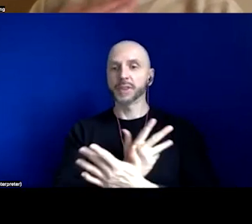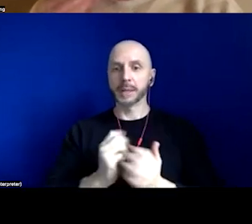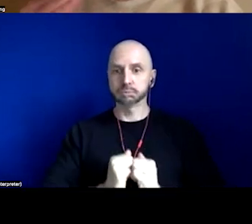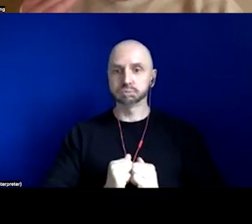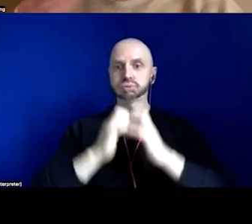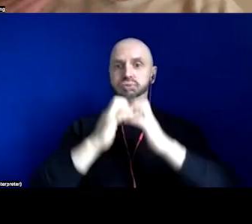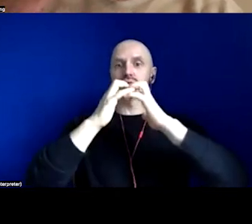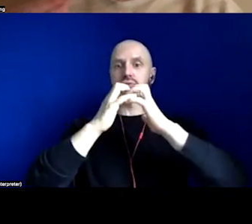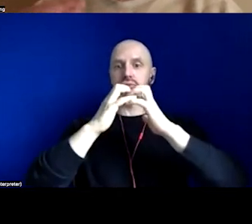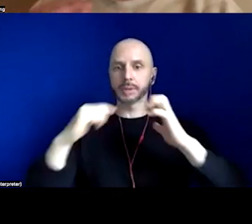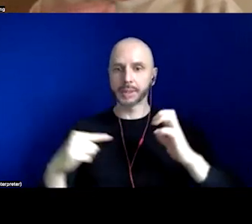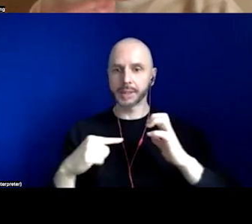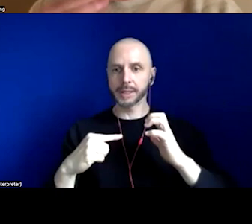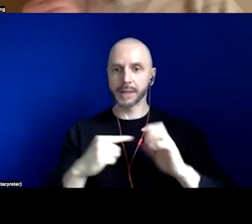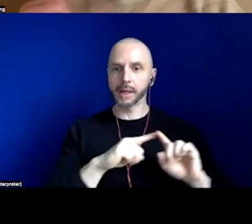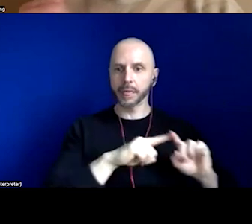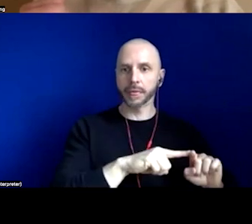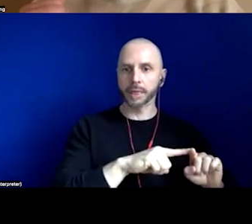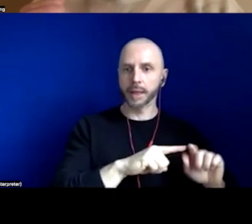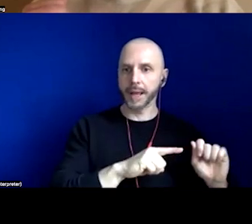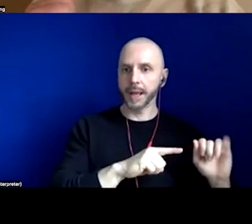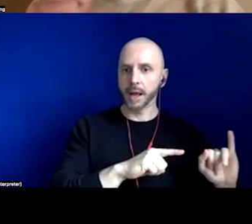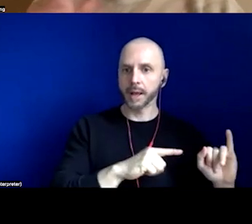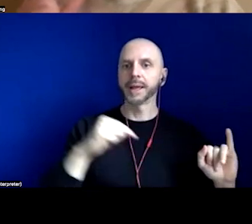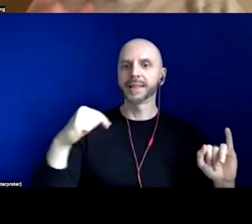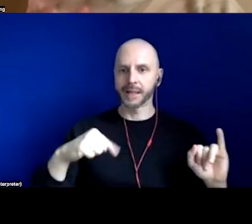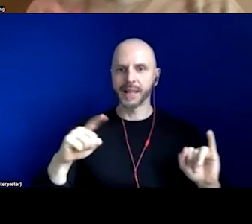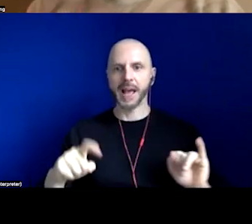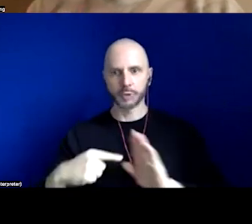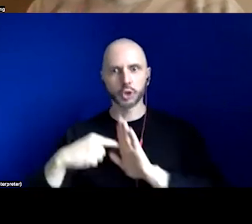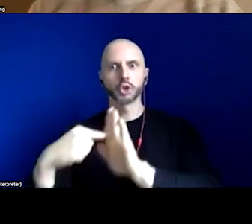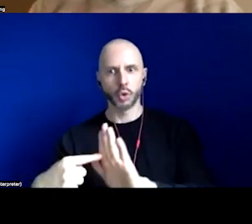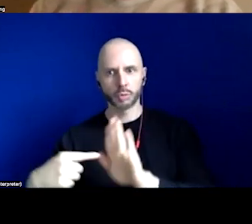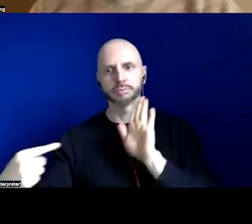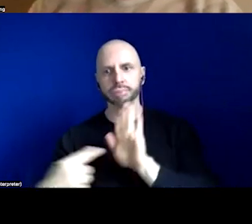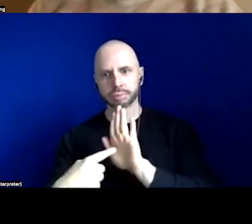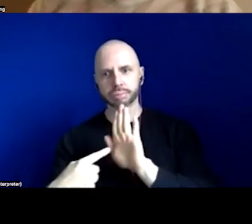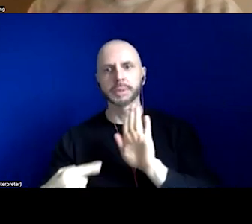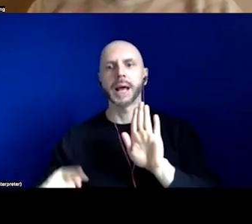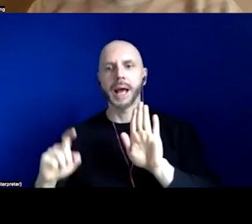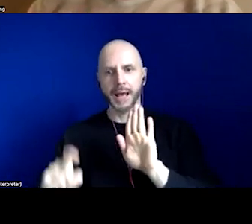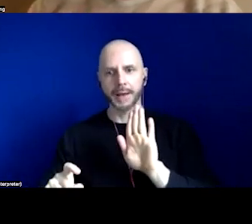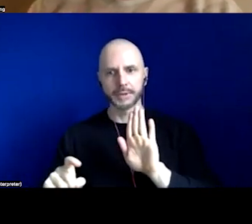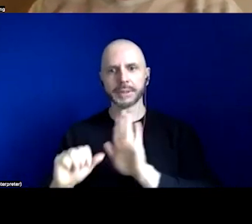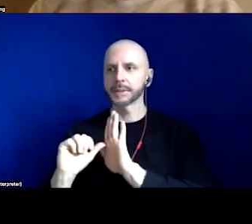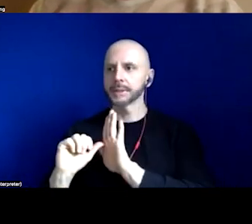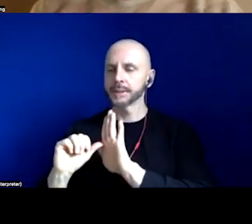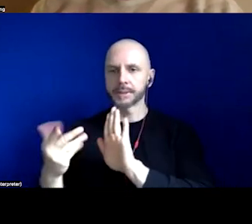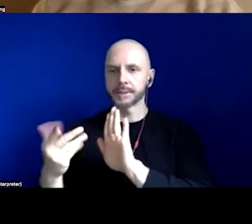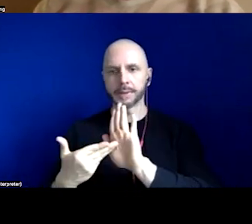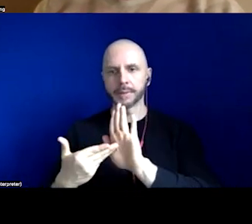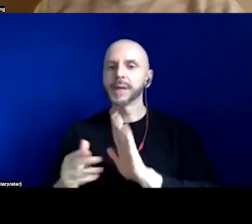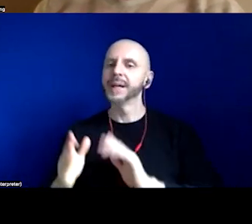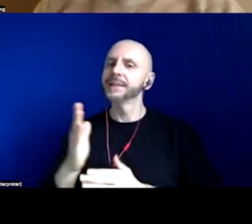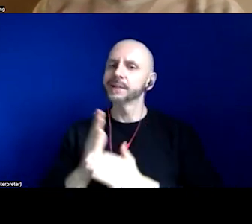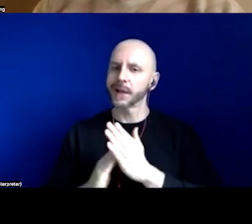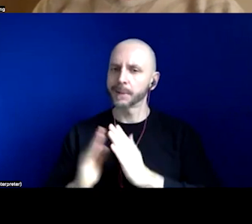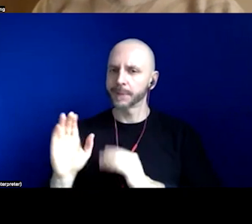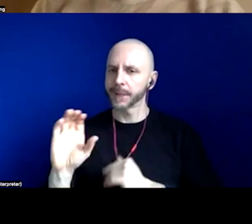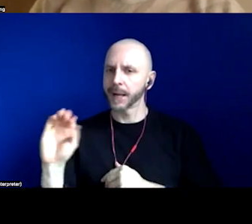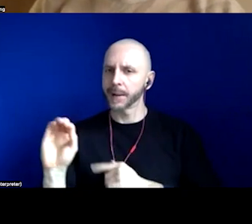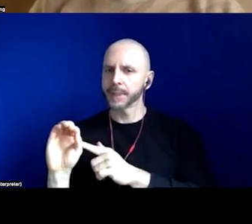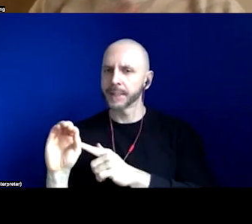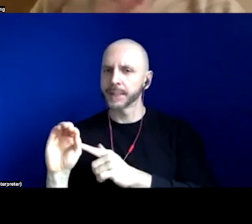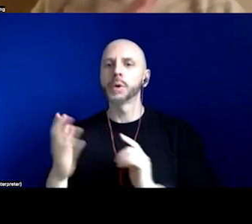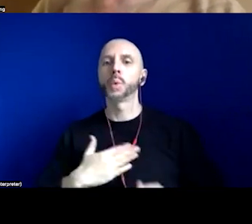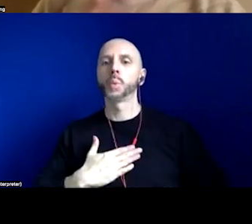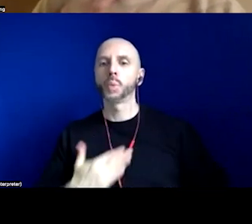prompt that you've been using should be cited, should be reference. So, we looked at sort of